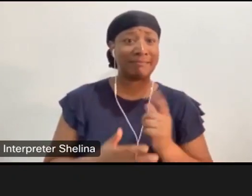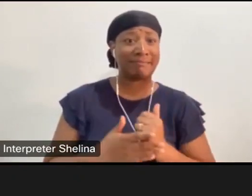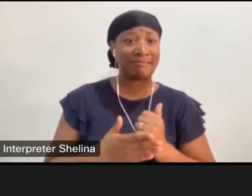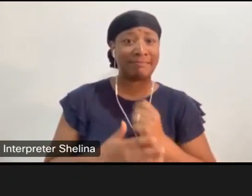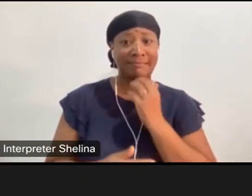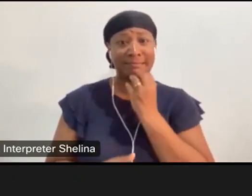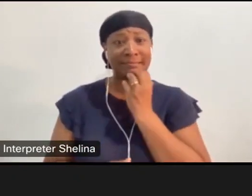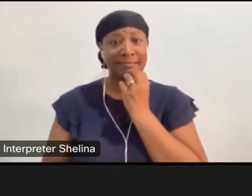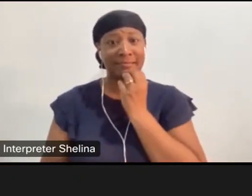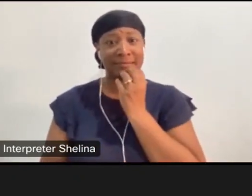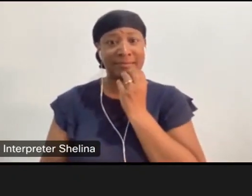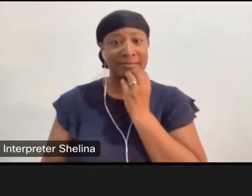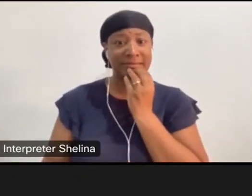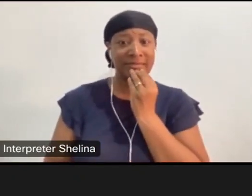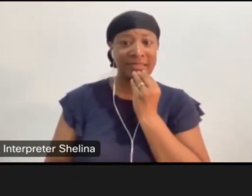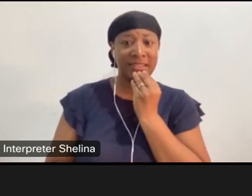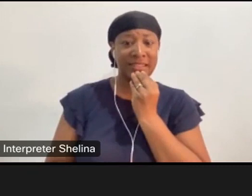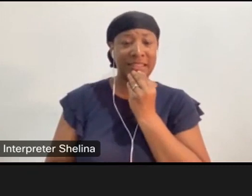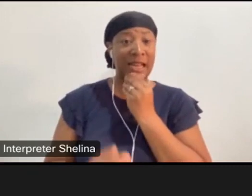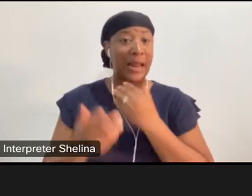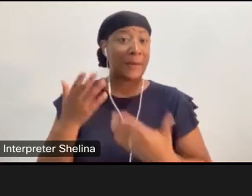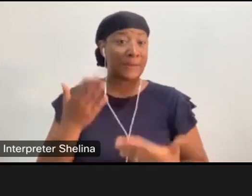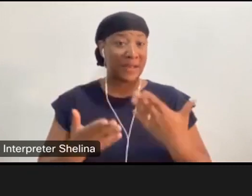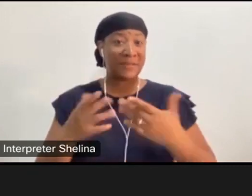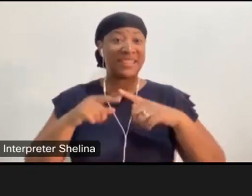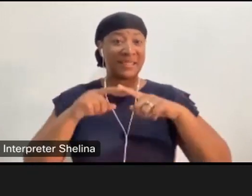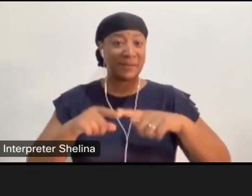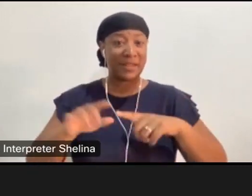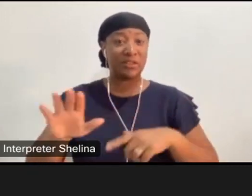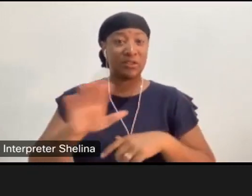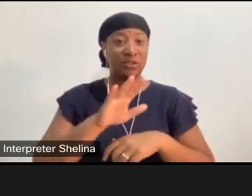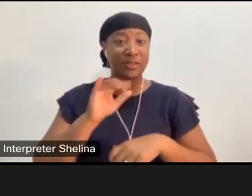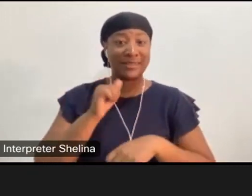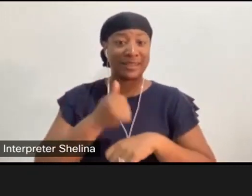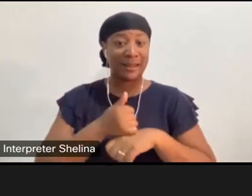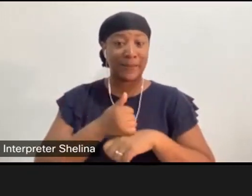I think it might depend on your setup. Let's see.